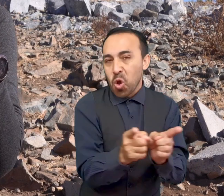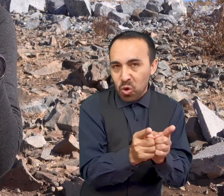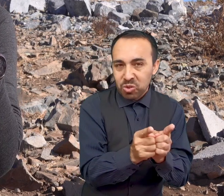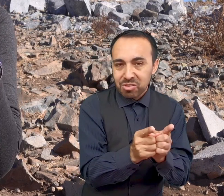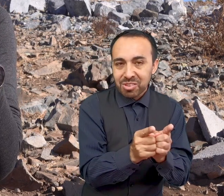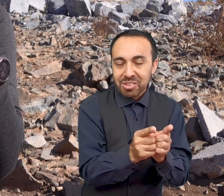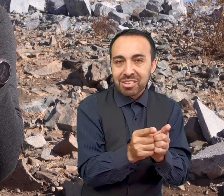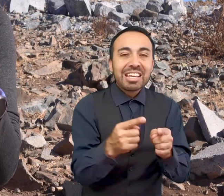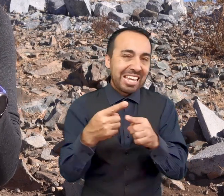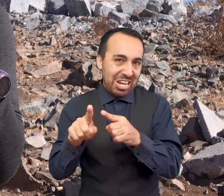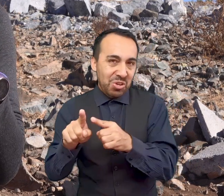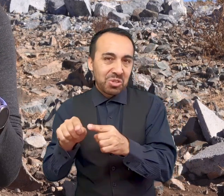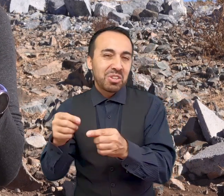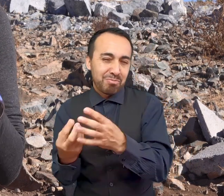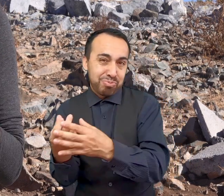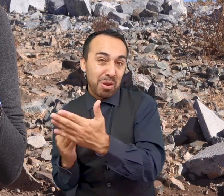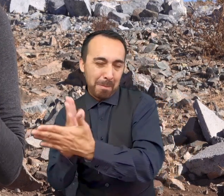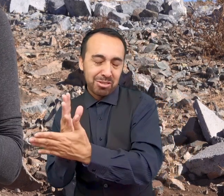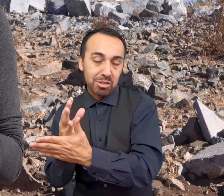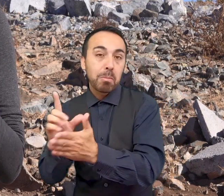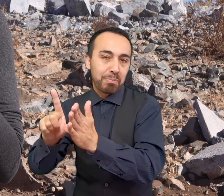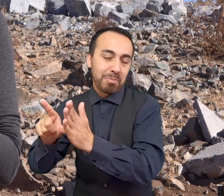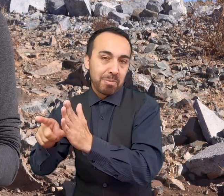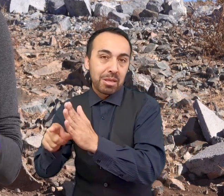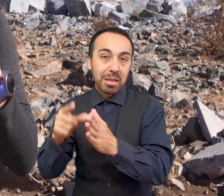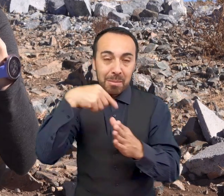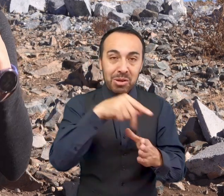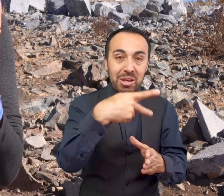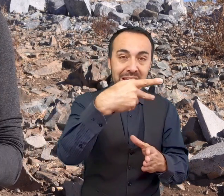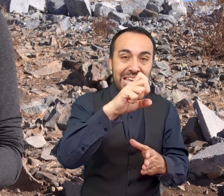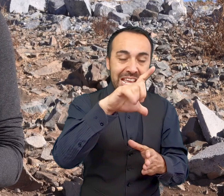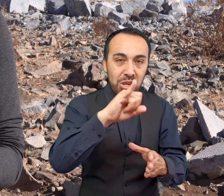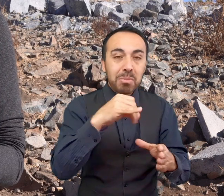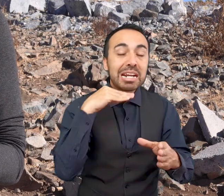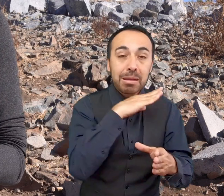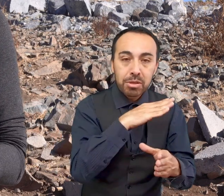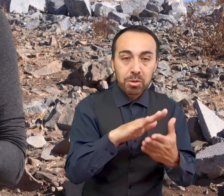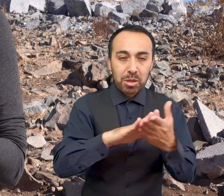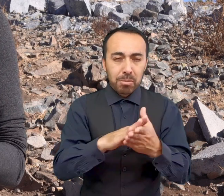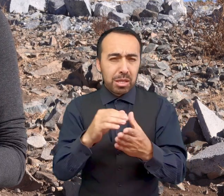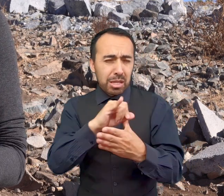This ignites a helium-burning shell just above the core, which in turn is surrounded by a hydrogen-burning shell.